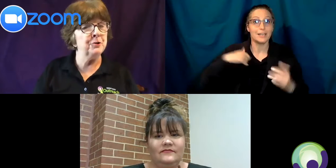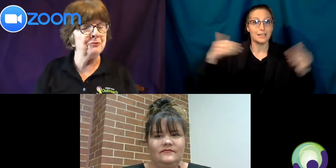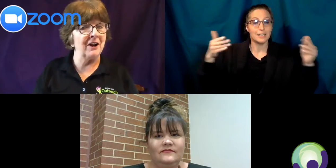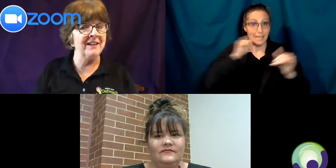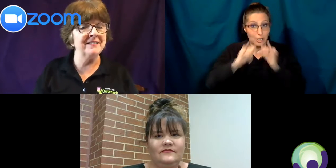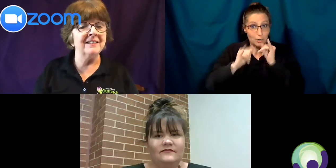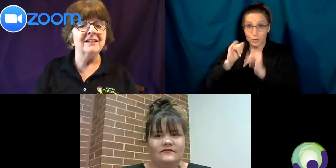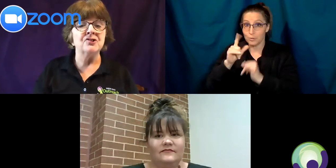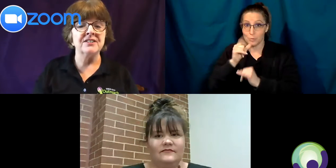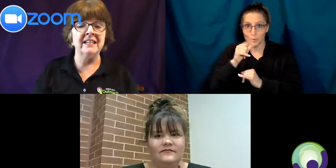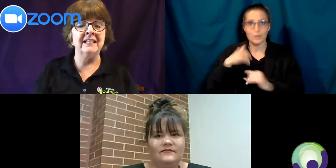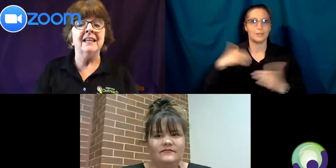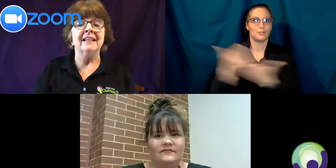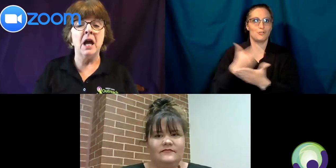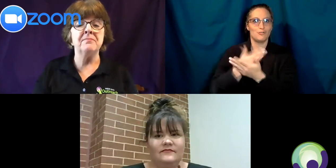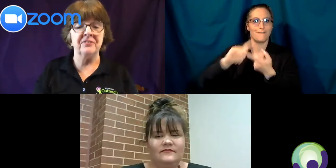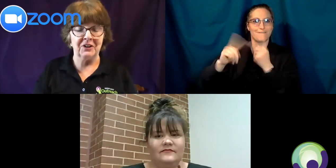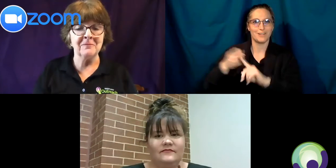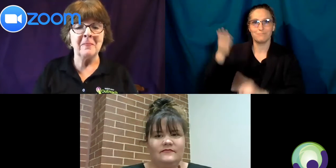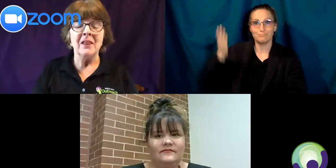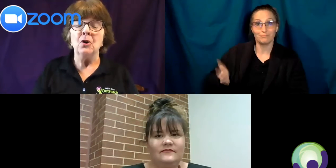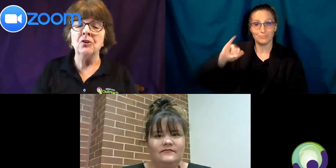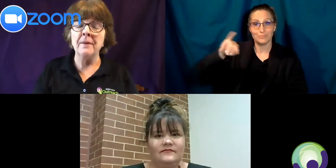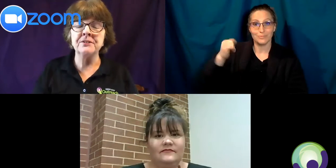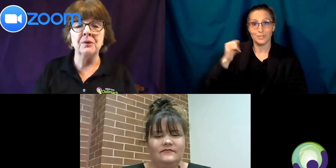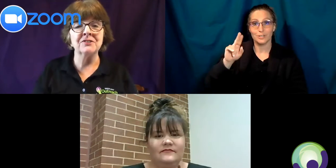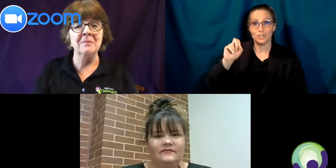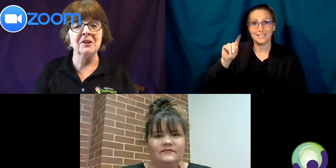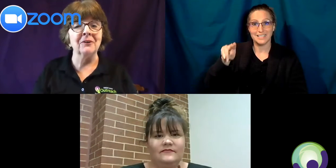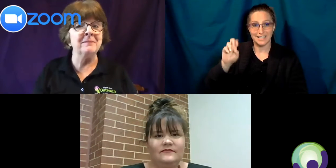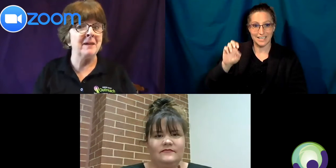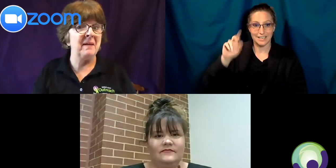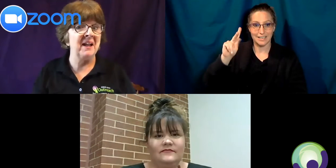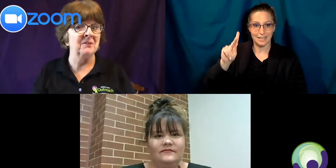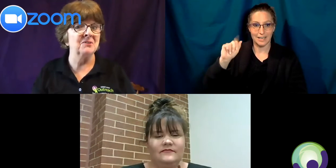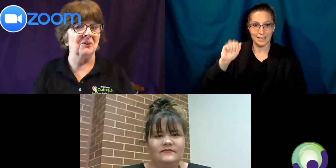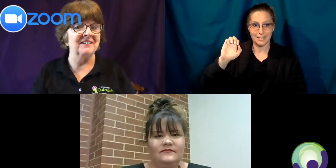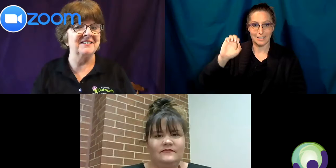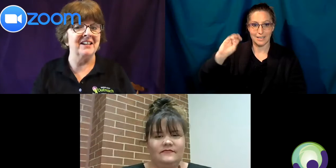friend, Justine Kampfer, who comes to us from the Green Bay Packers organization.